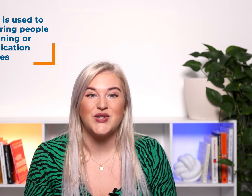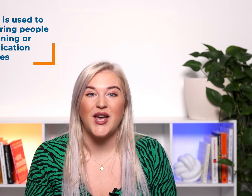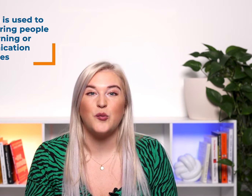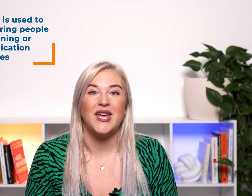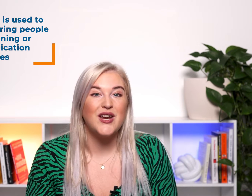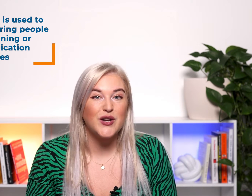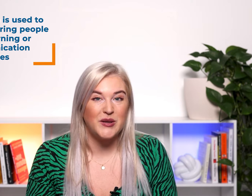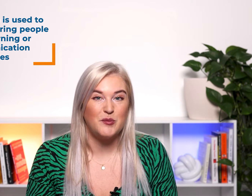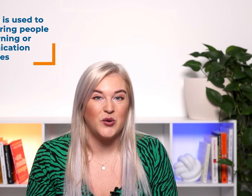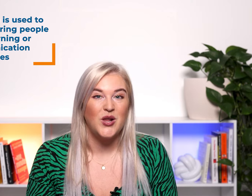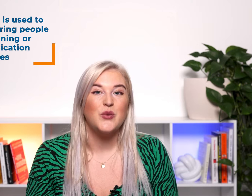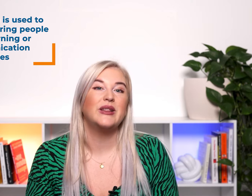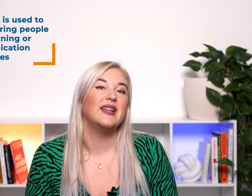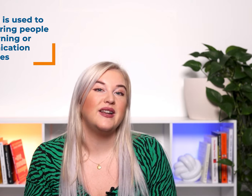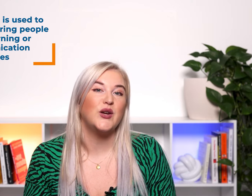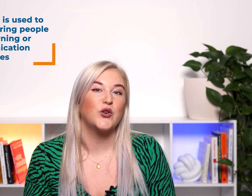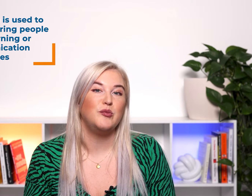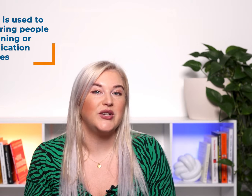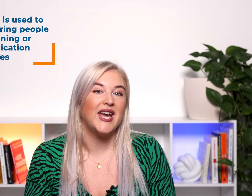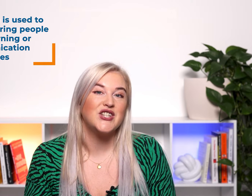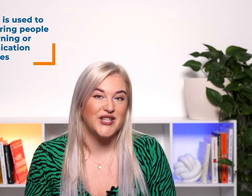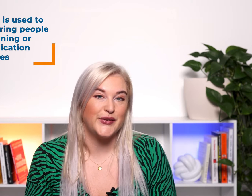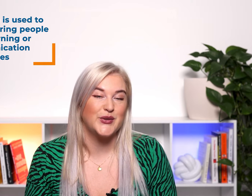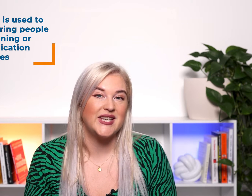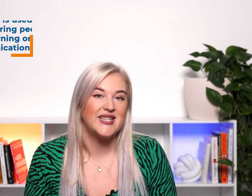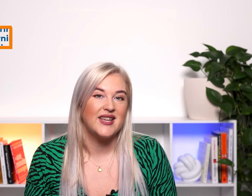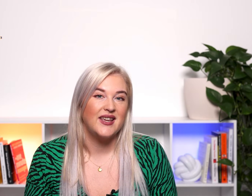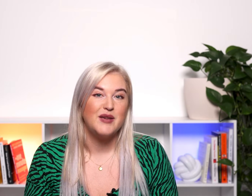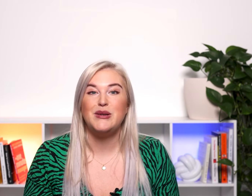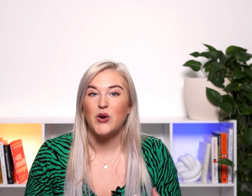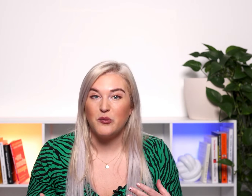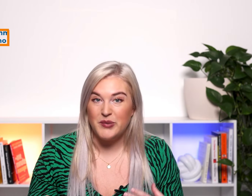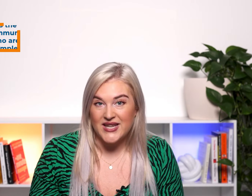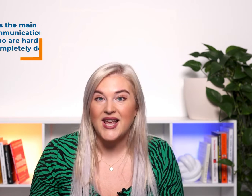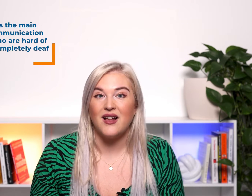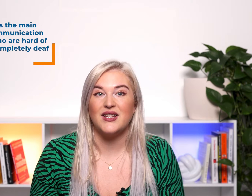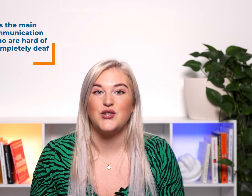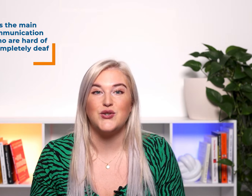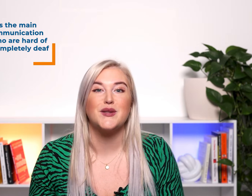is used to help hearing people with learning or communication difficulties. Meanwhile BSL is used